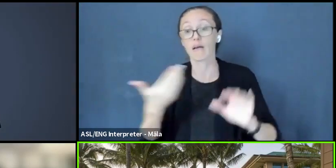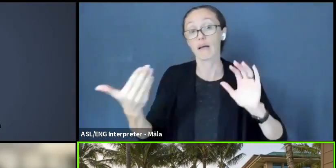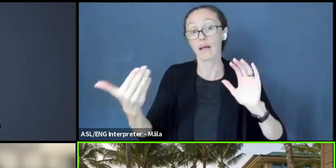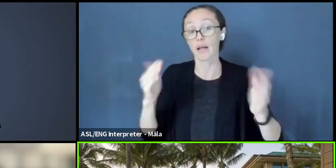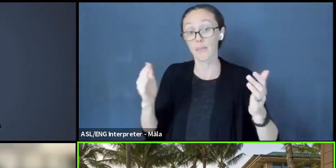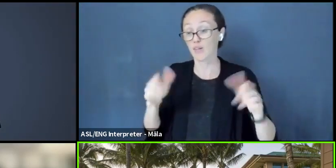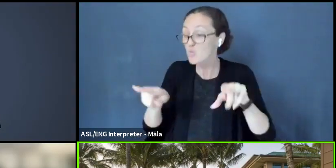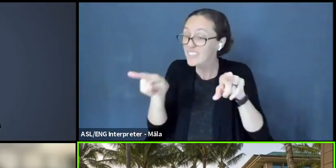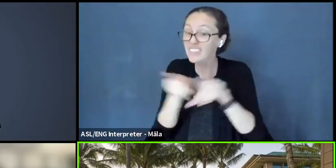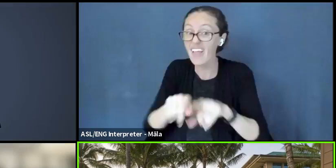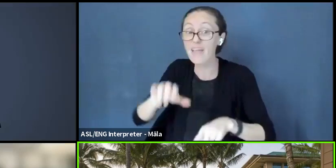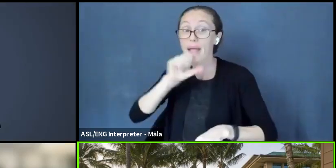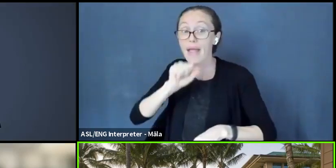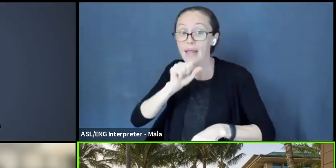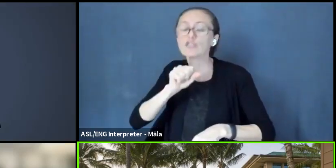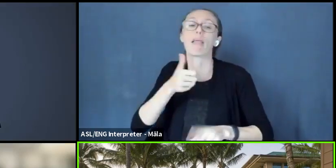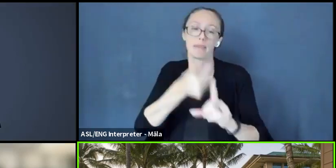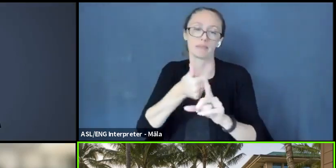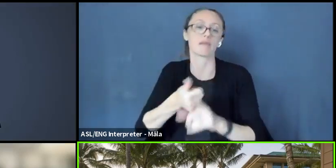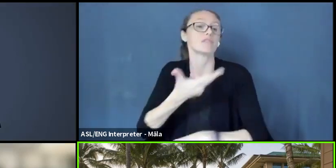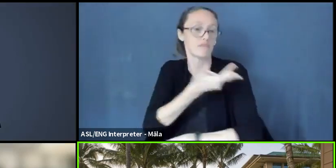age range where vaccinated.